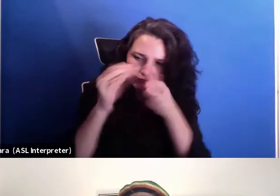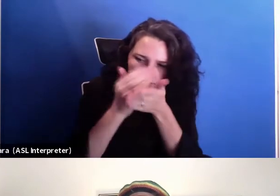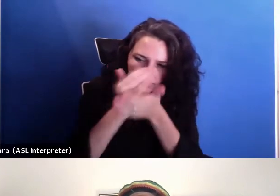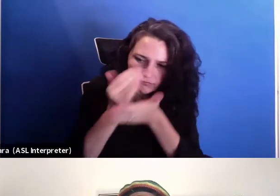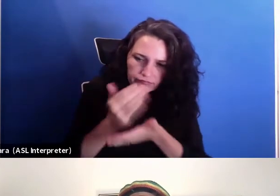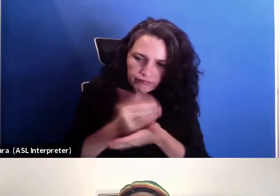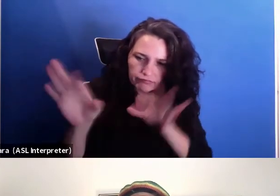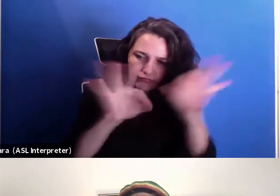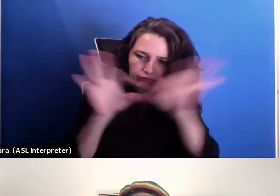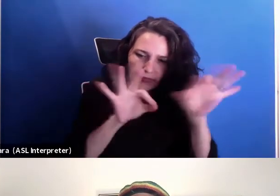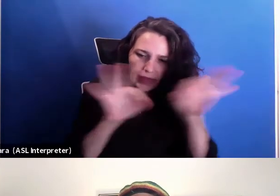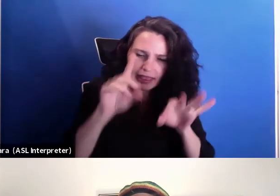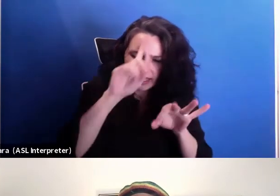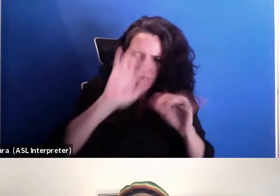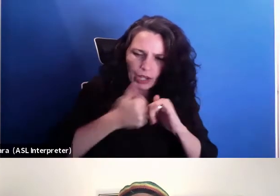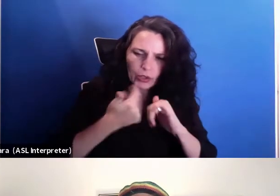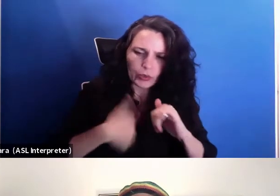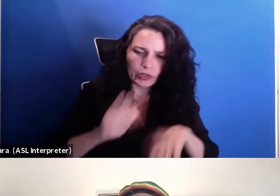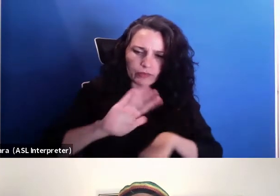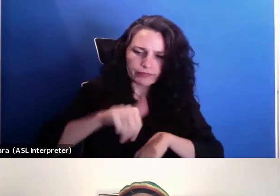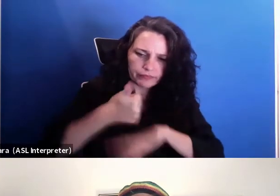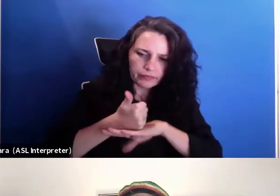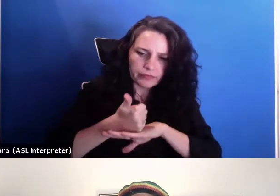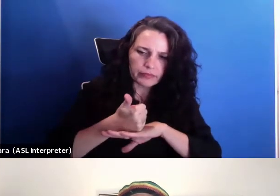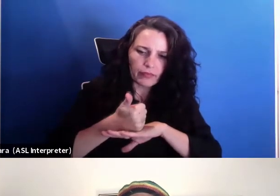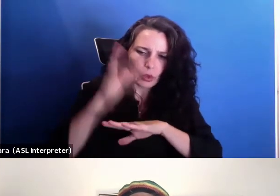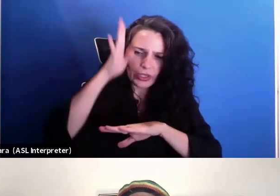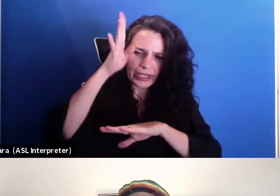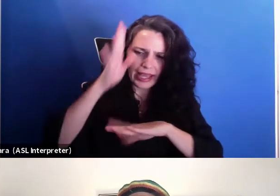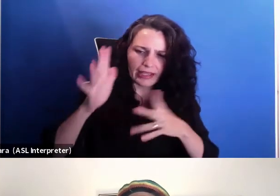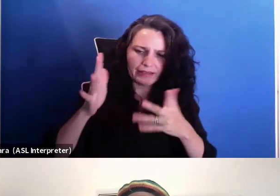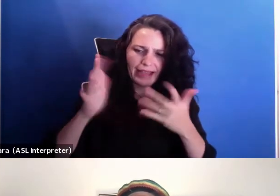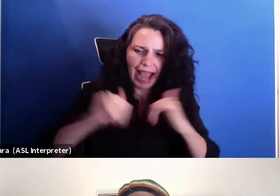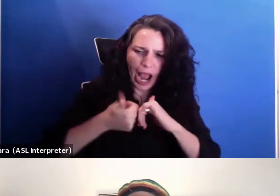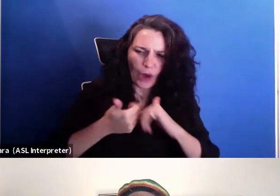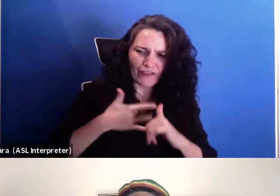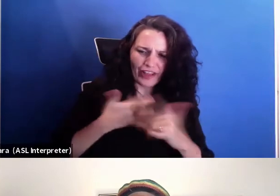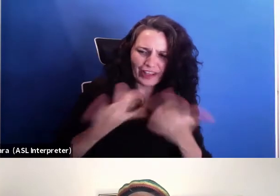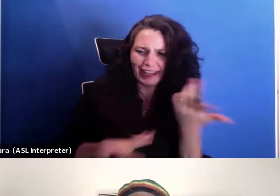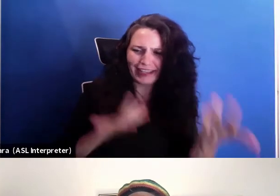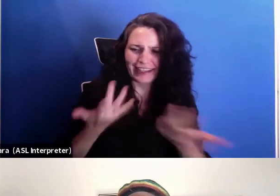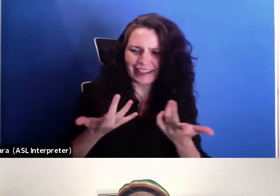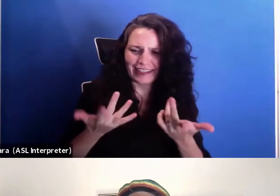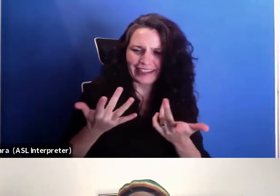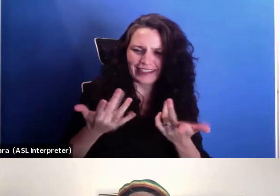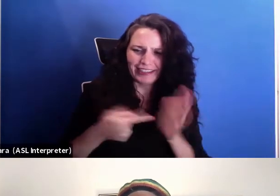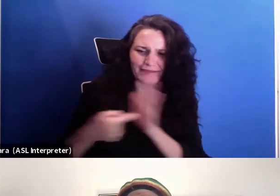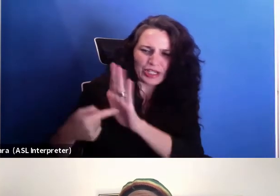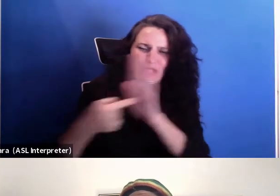what it really felt like to be there? What did it feel like to go have a make-out session behind the bunk and things like that?